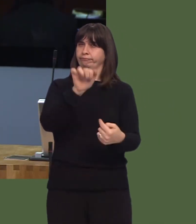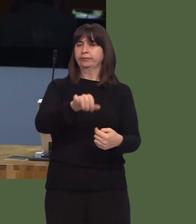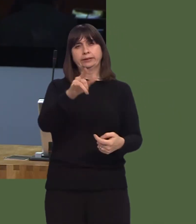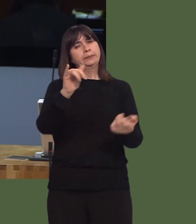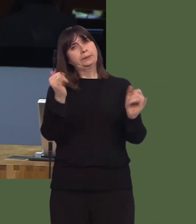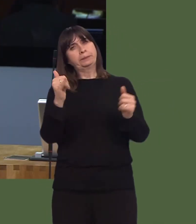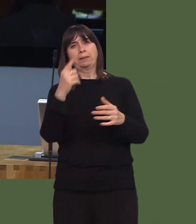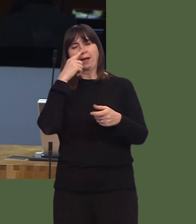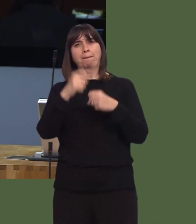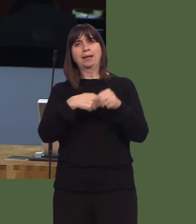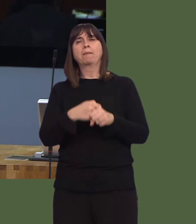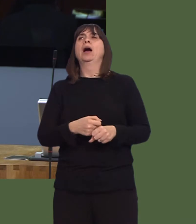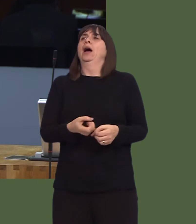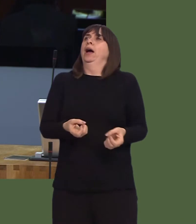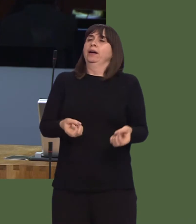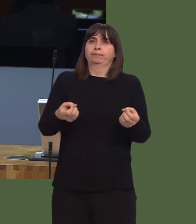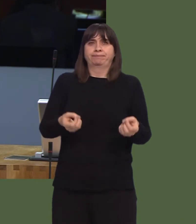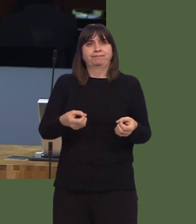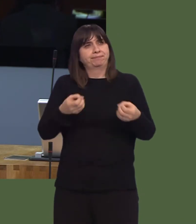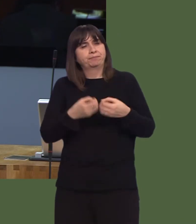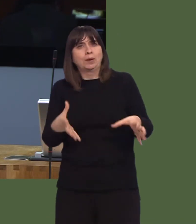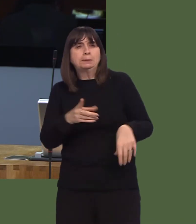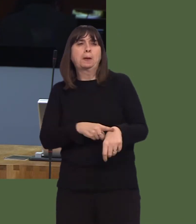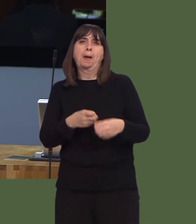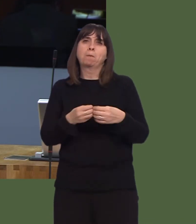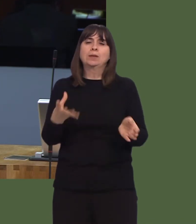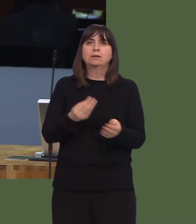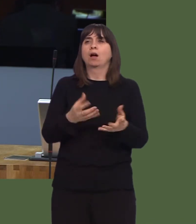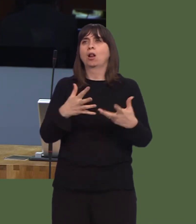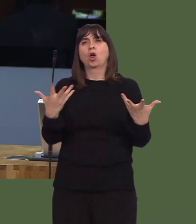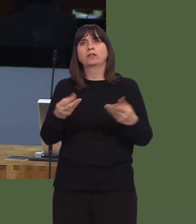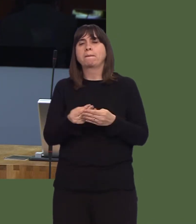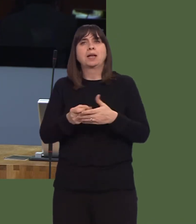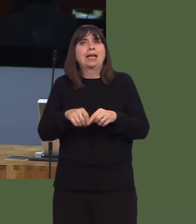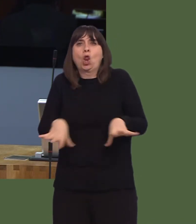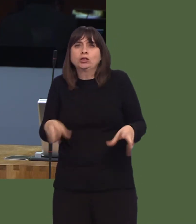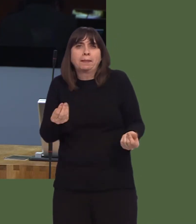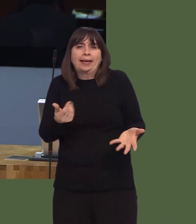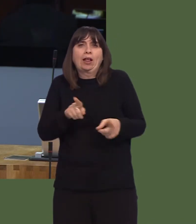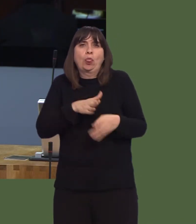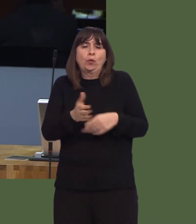cause disruption and economic costs, and it's important, therefore, that they should be completed as quickly as possible.